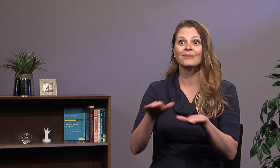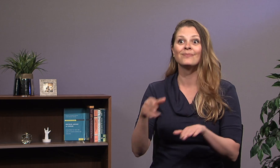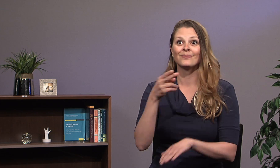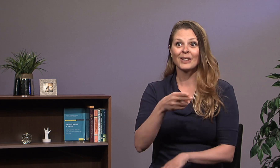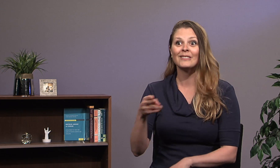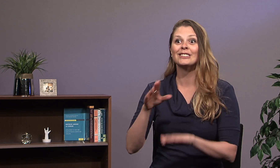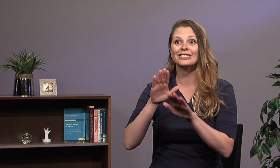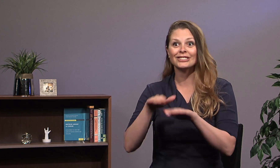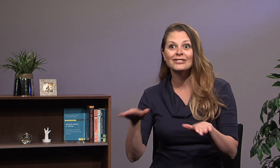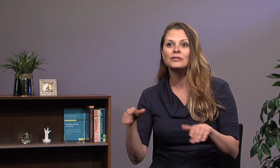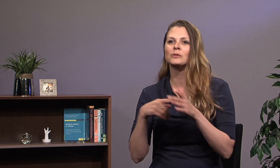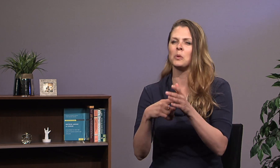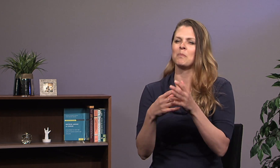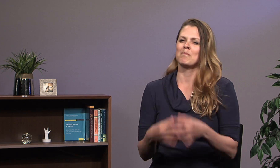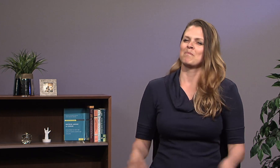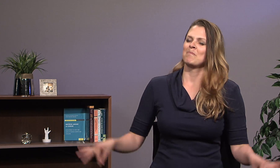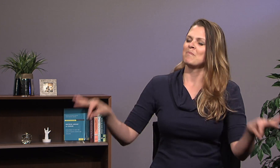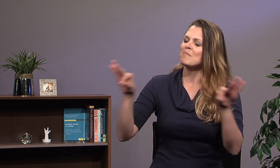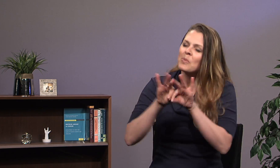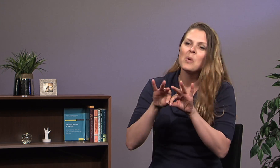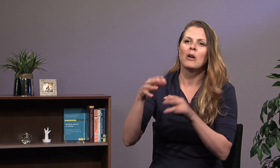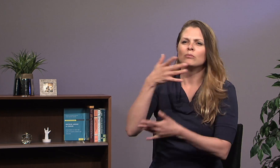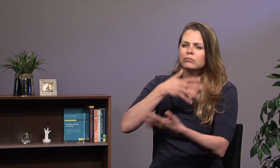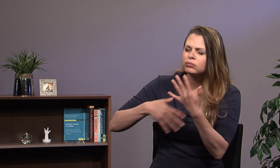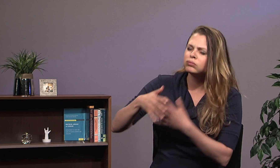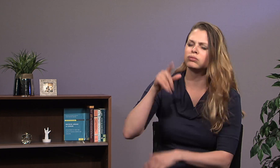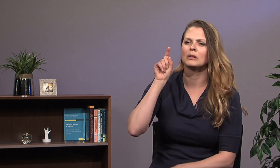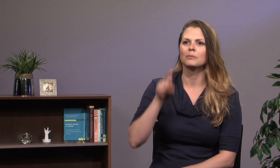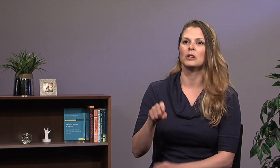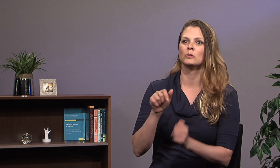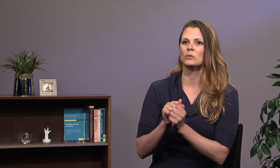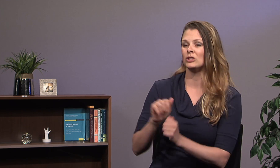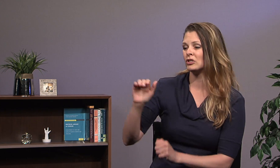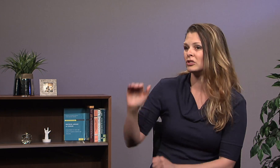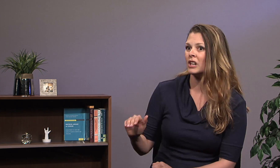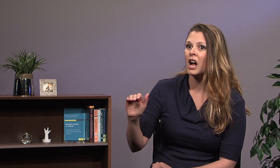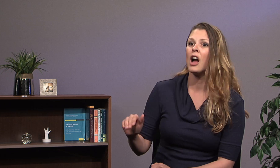or hard of hearing shows the importance of interaction between the child and his or her family members